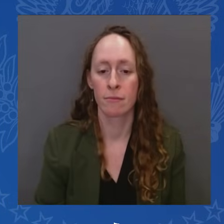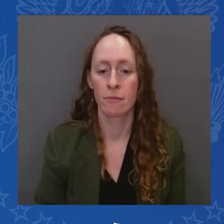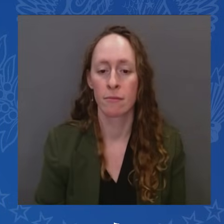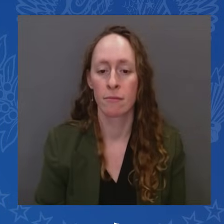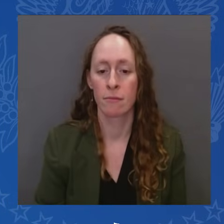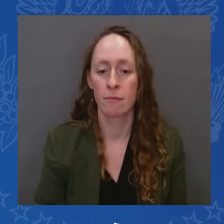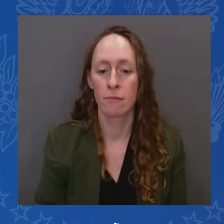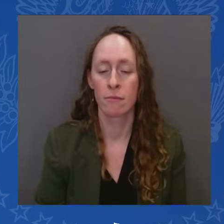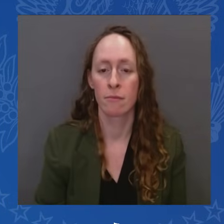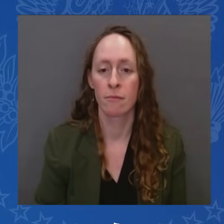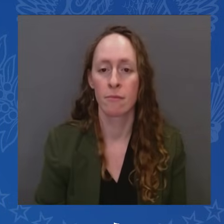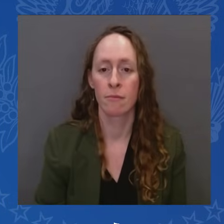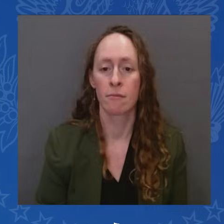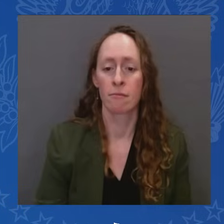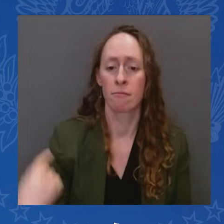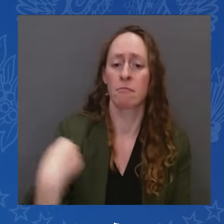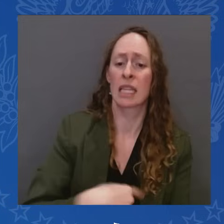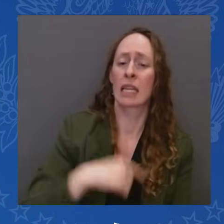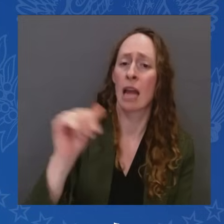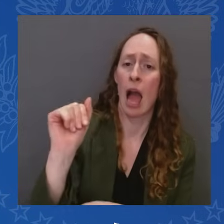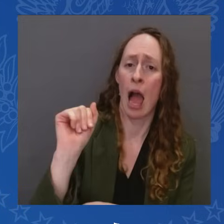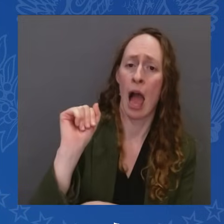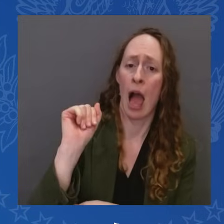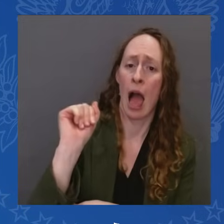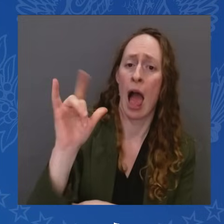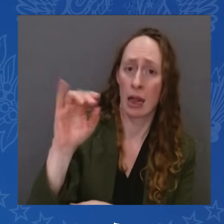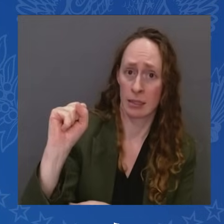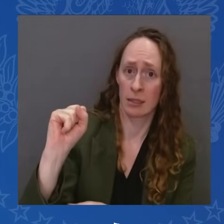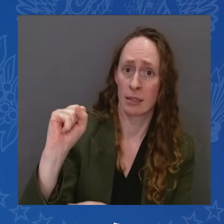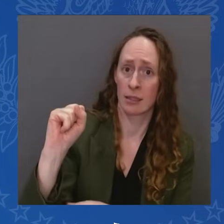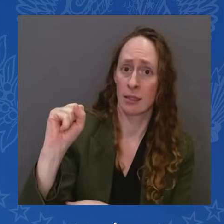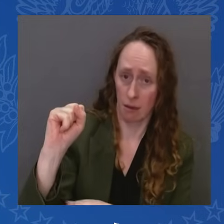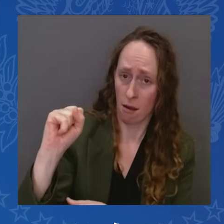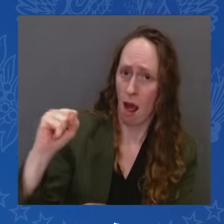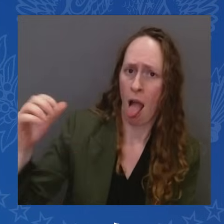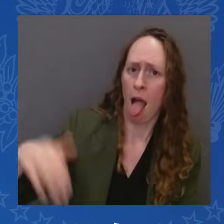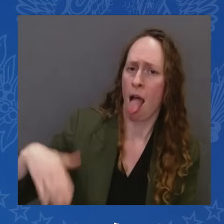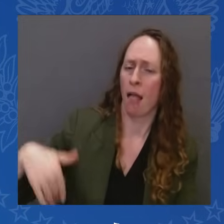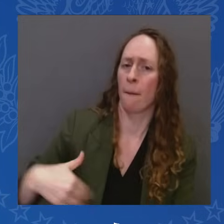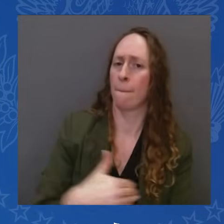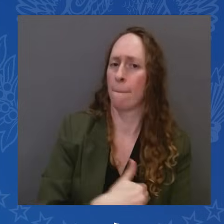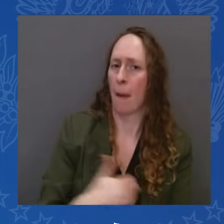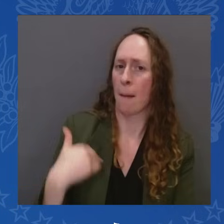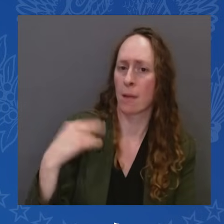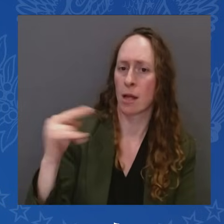So, that's why I think I will pass this question to --